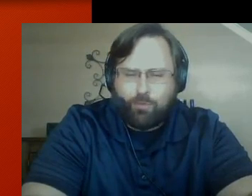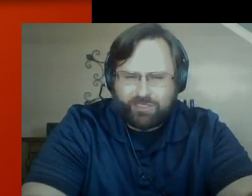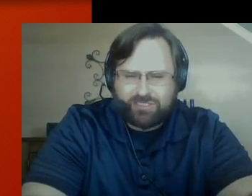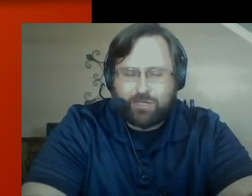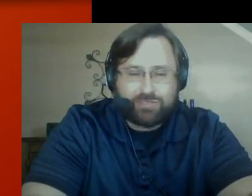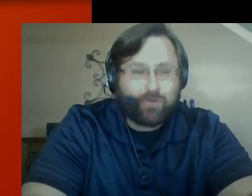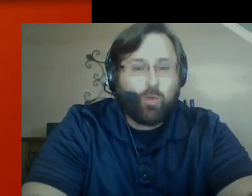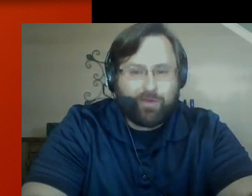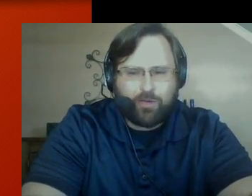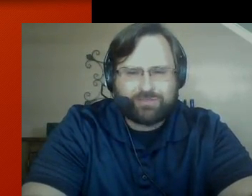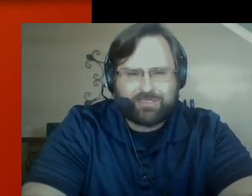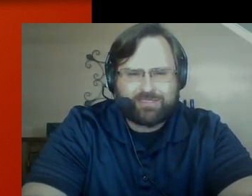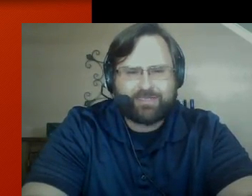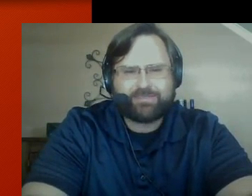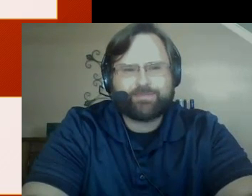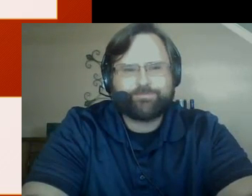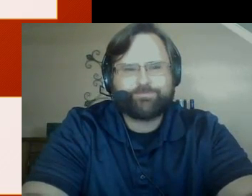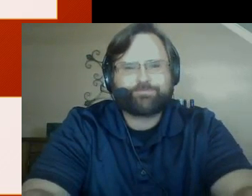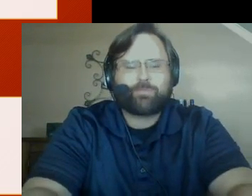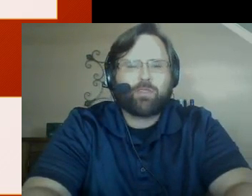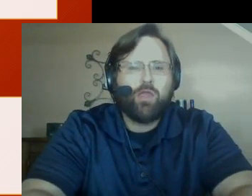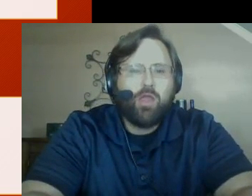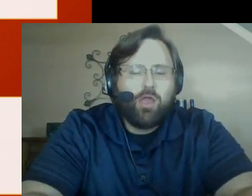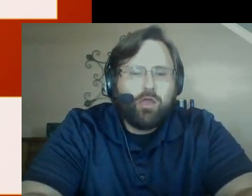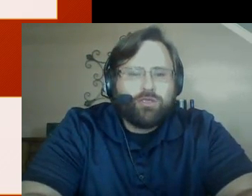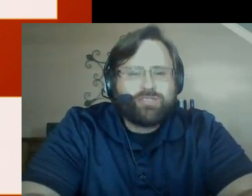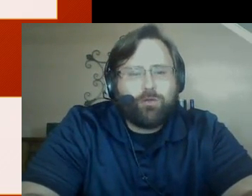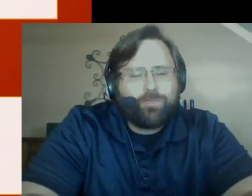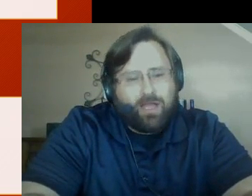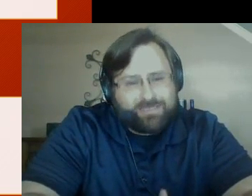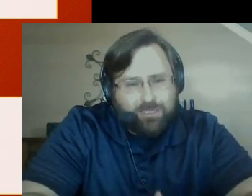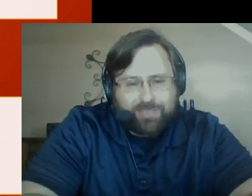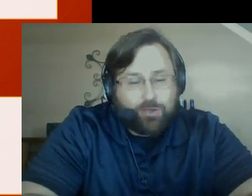important to just understand where it goes in the sentence so auxiliaries they